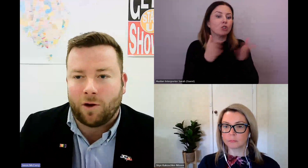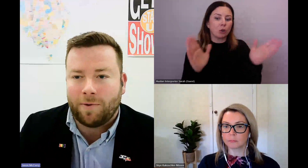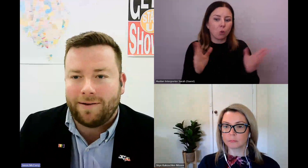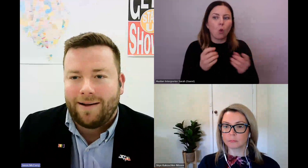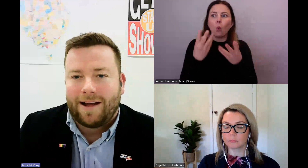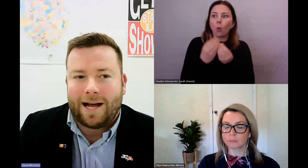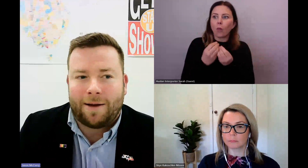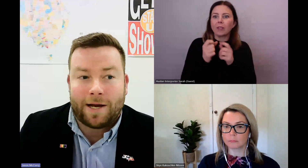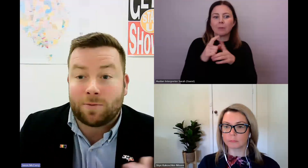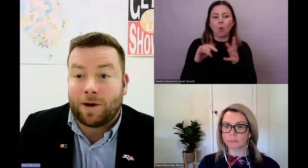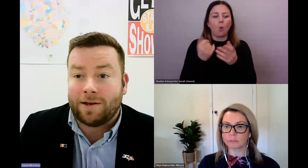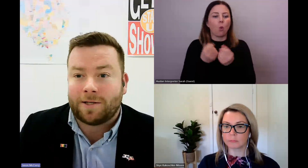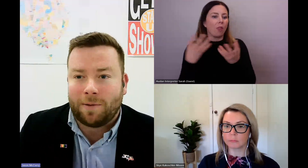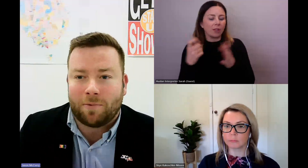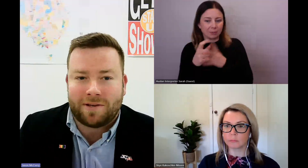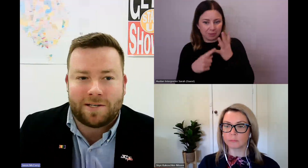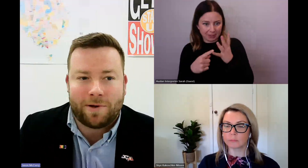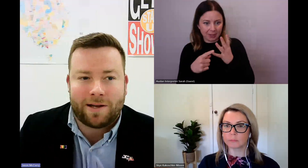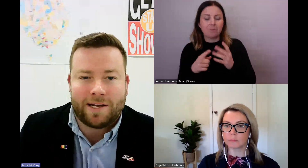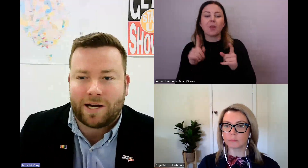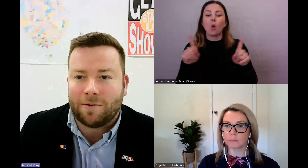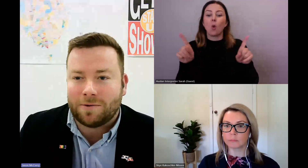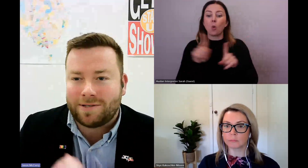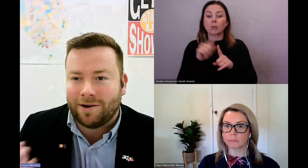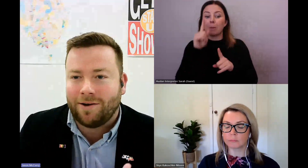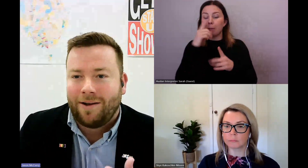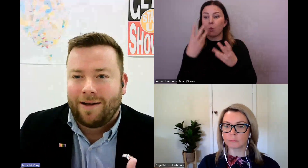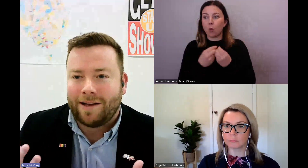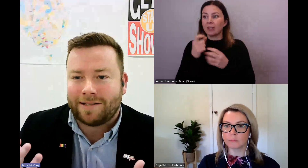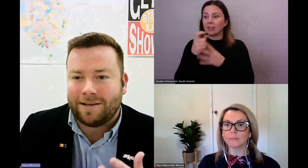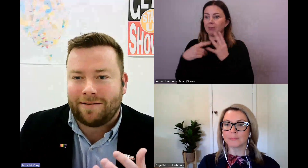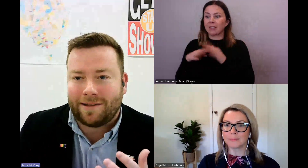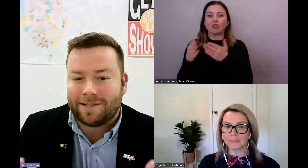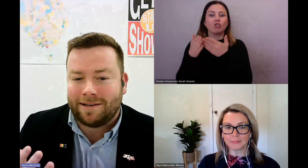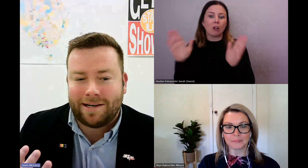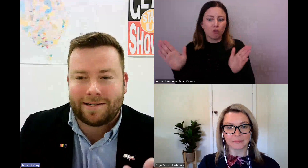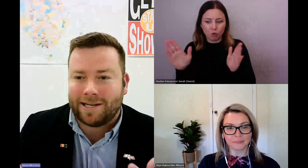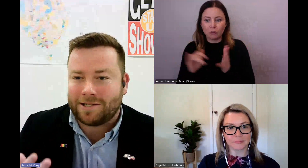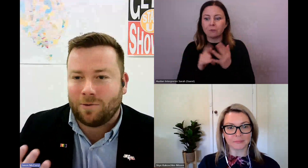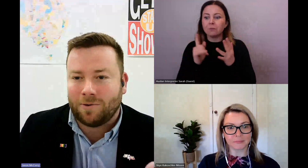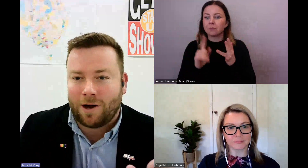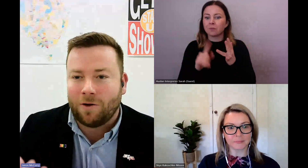employment as well as people with disability in general so there's a there's an intersectional